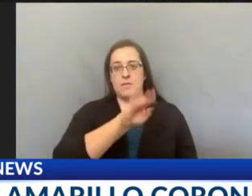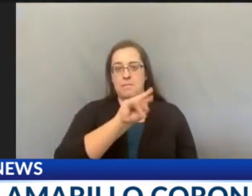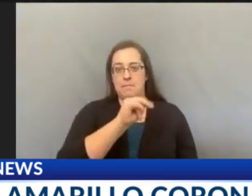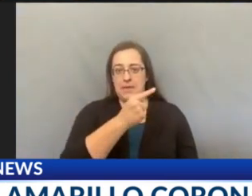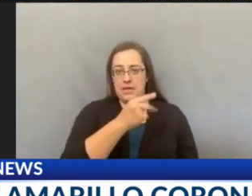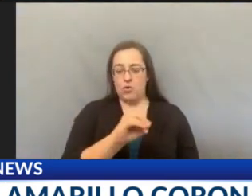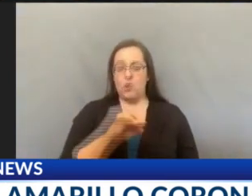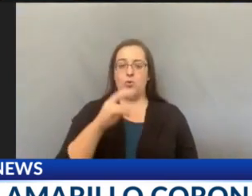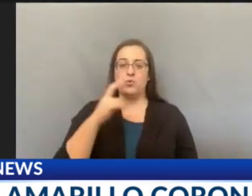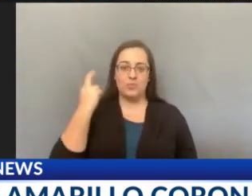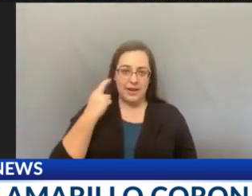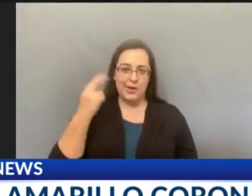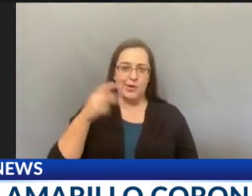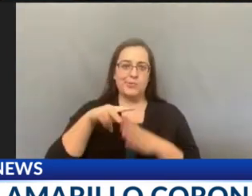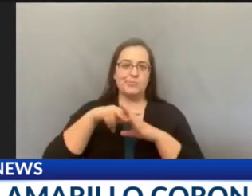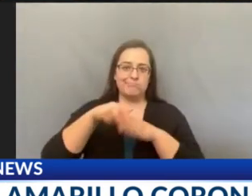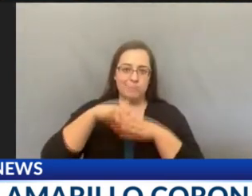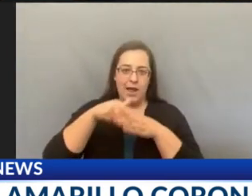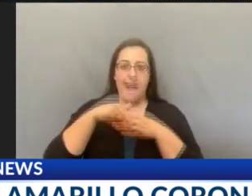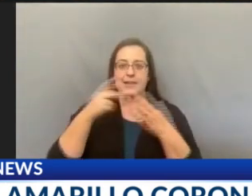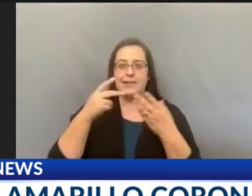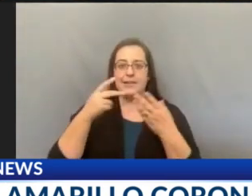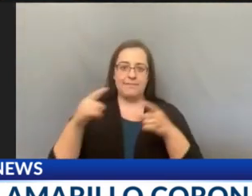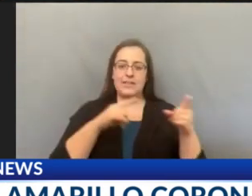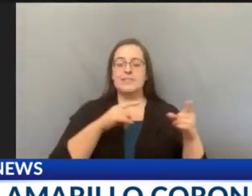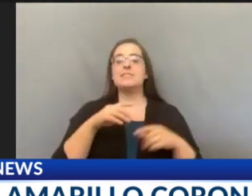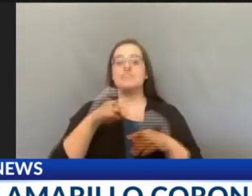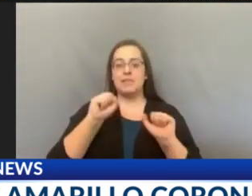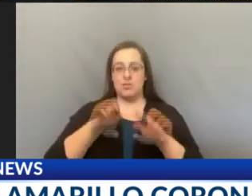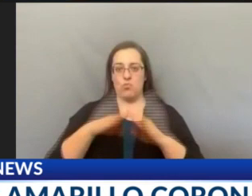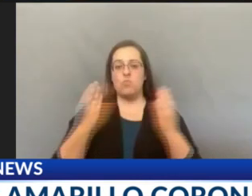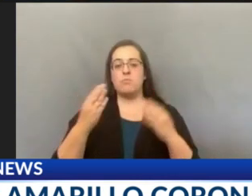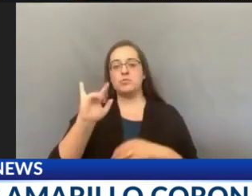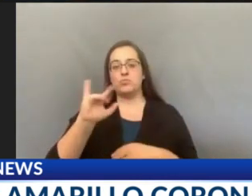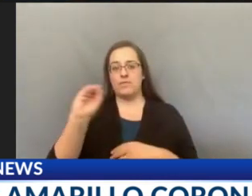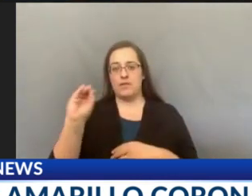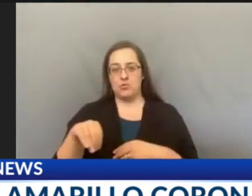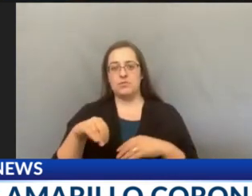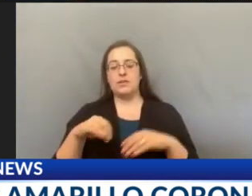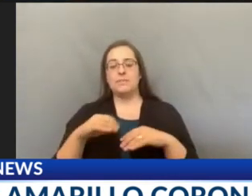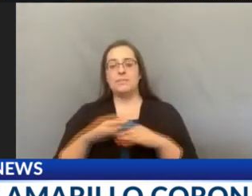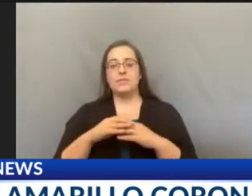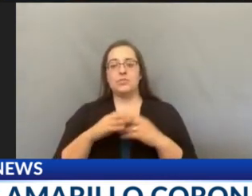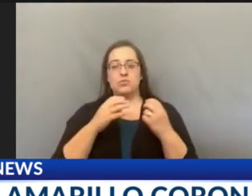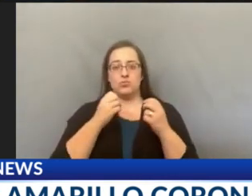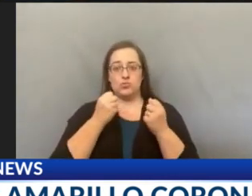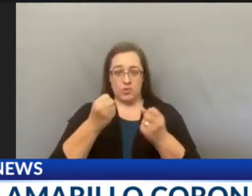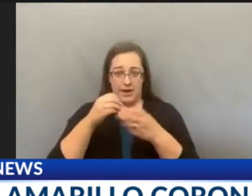IT 25% AQUARIUMS SIMILAR FACILITIES EXCLUDING ZOOS CAN OPEN IT 25% BOWLING ALLEYS BINGO